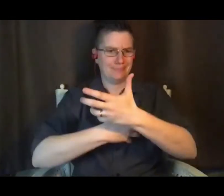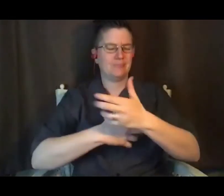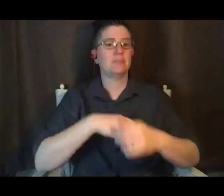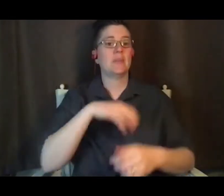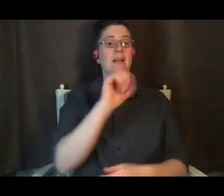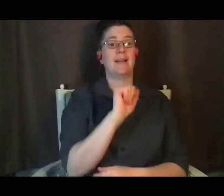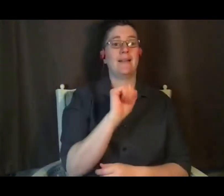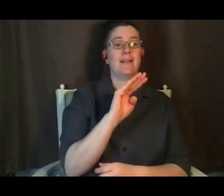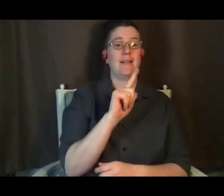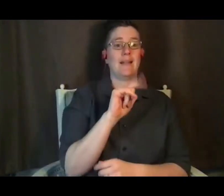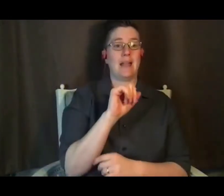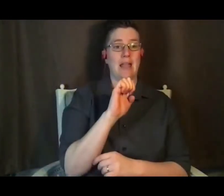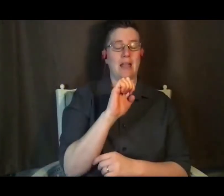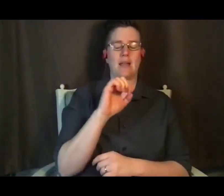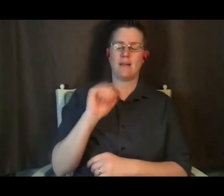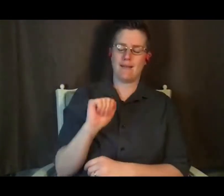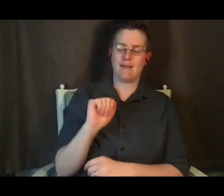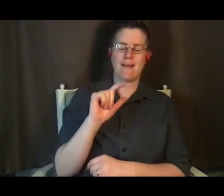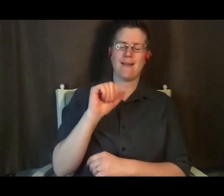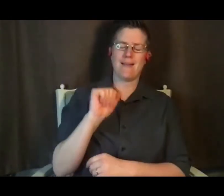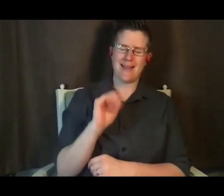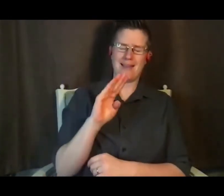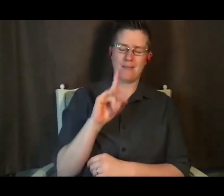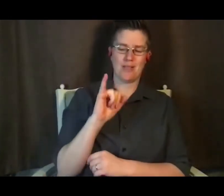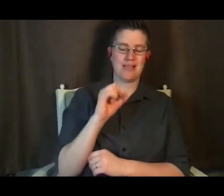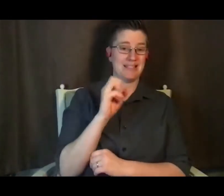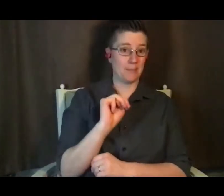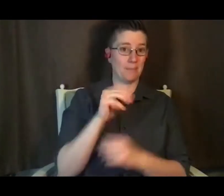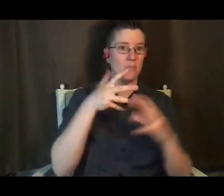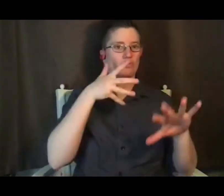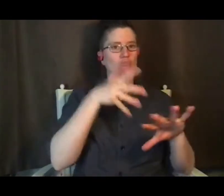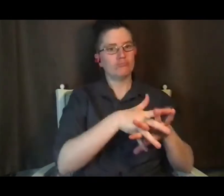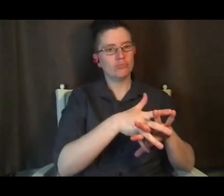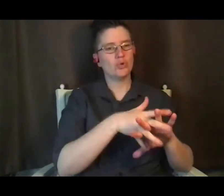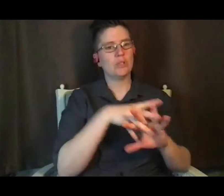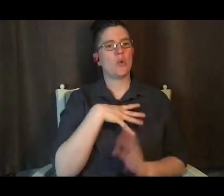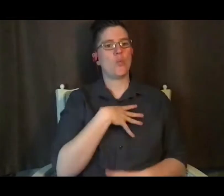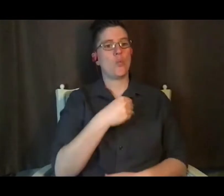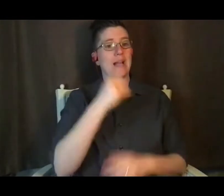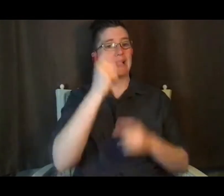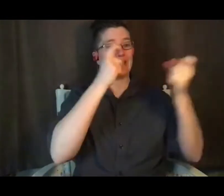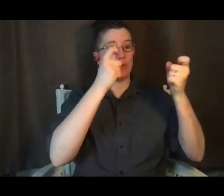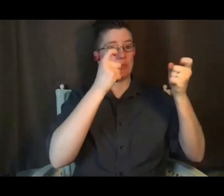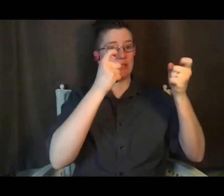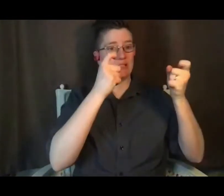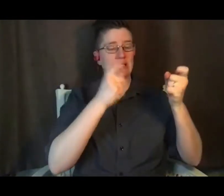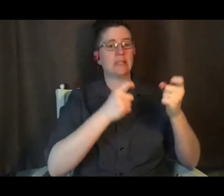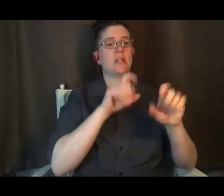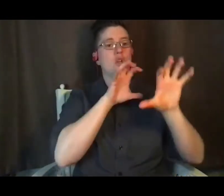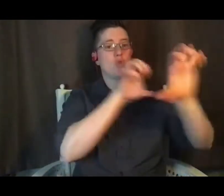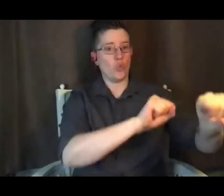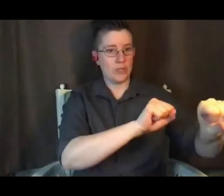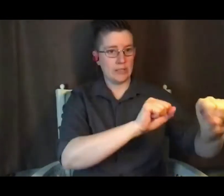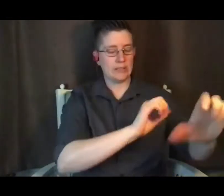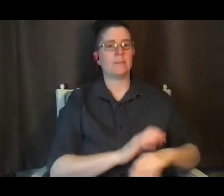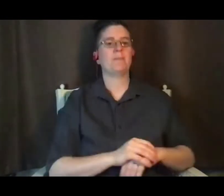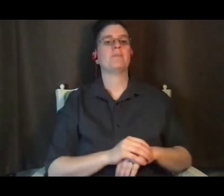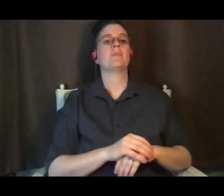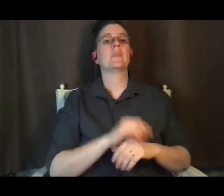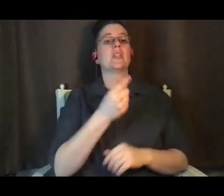supremacy ableism is rooted in settler colonialism ableism is rooted in gender oppression ableism is